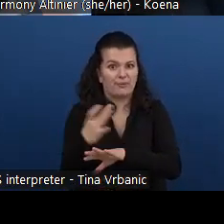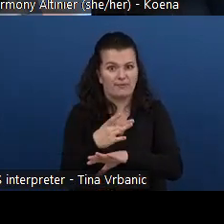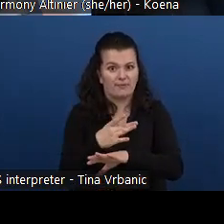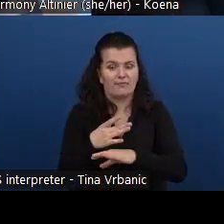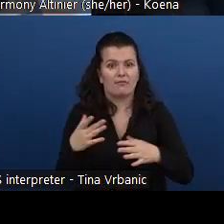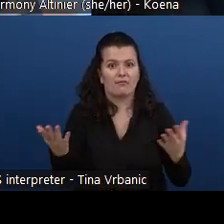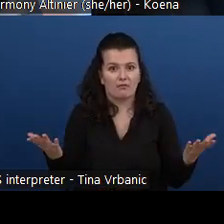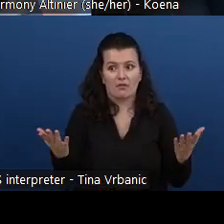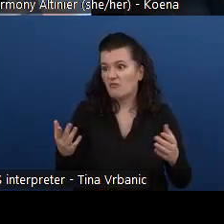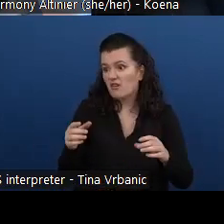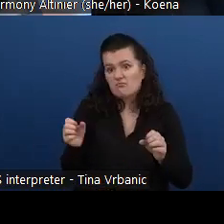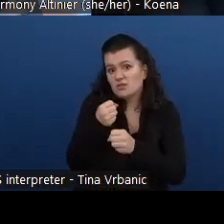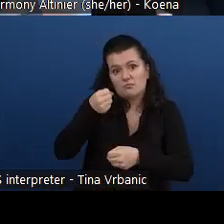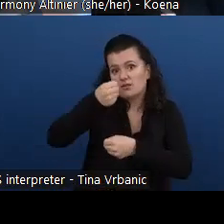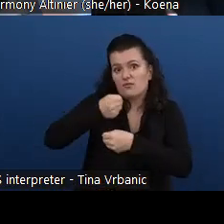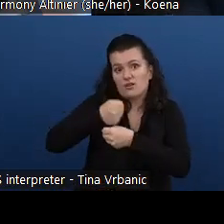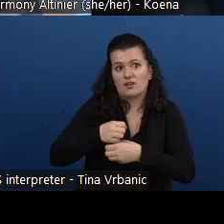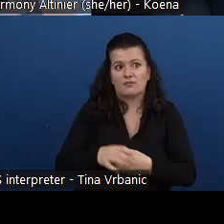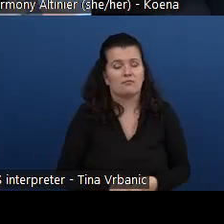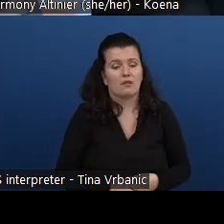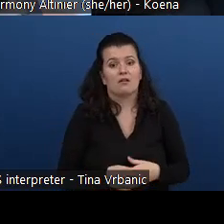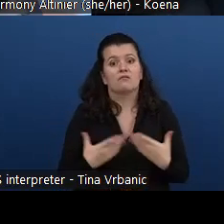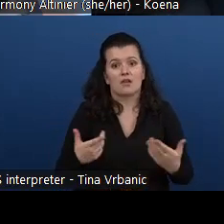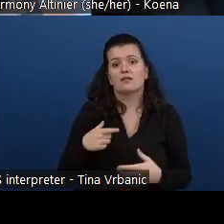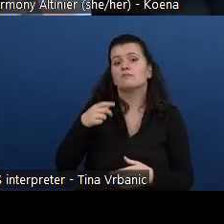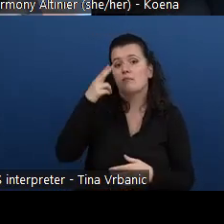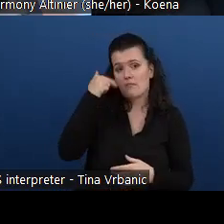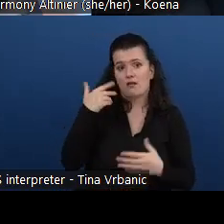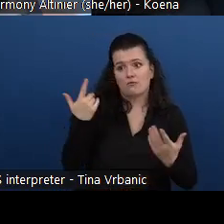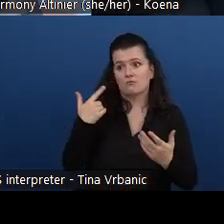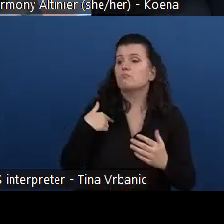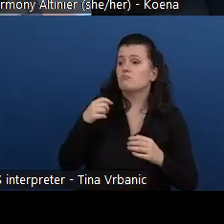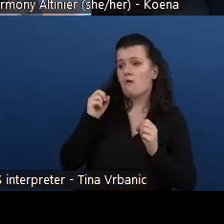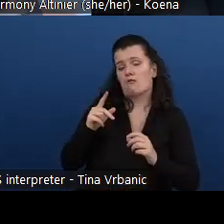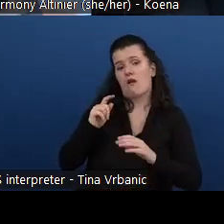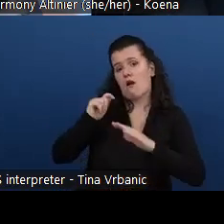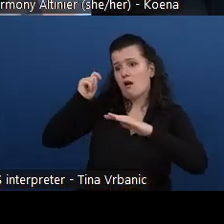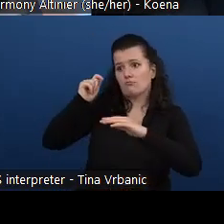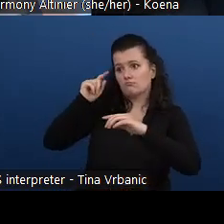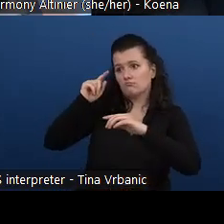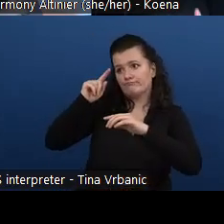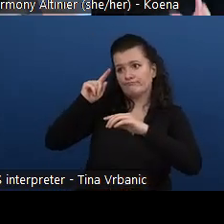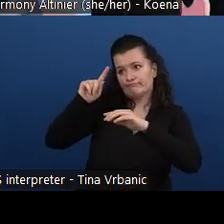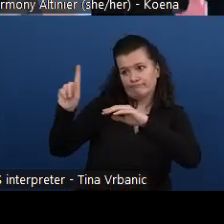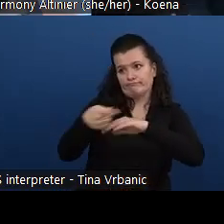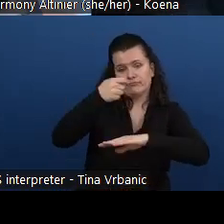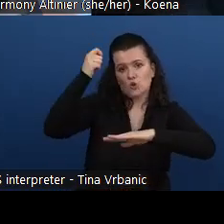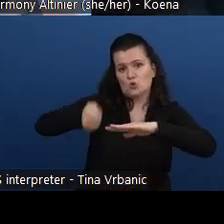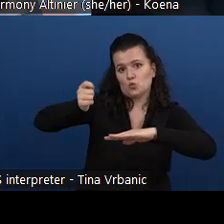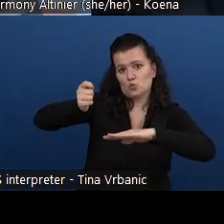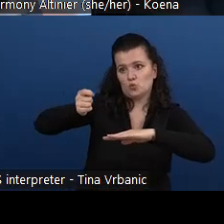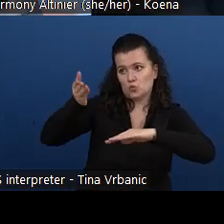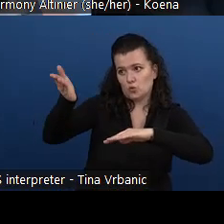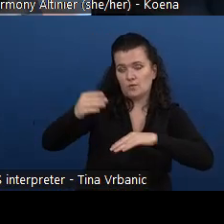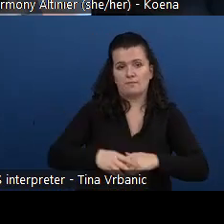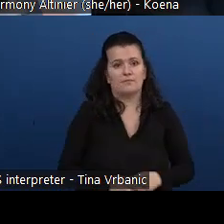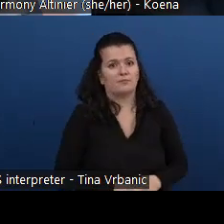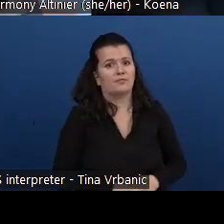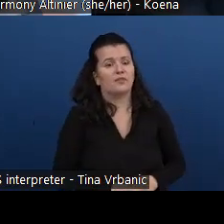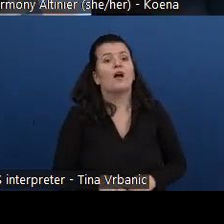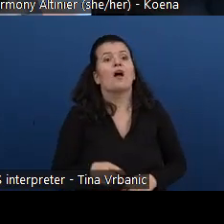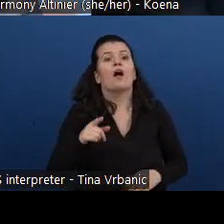The discrimination in this case was recognized, but he spent four years with -- he lost his